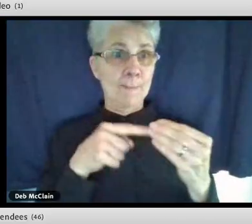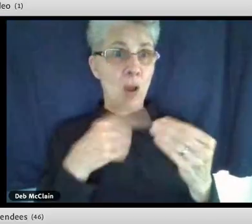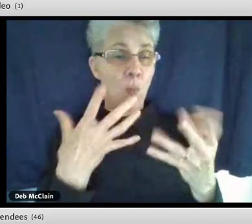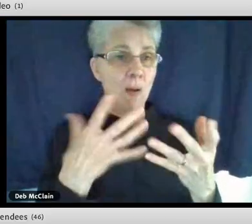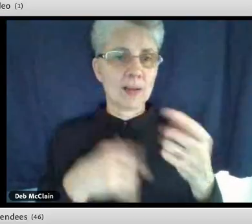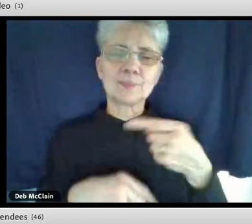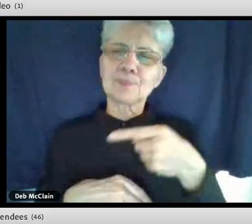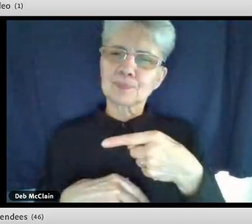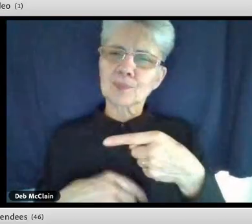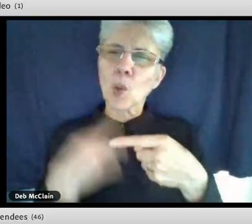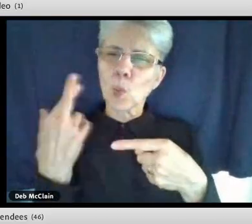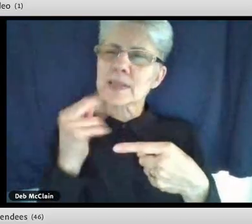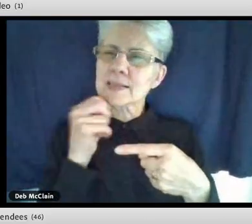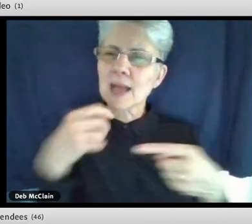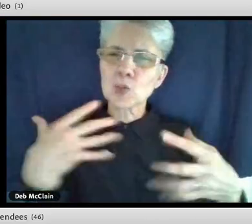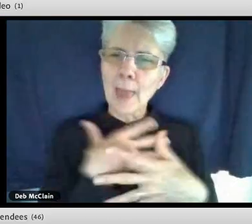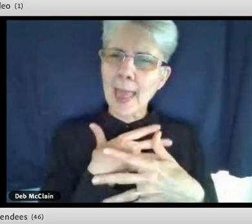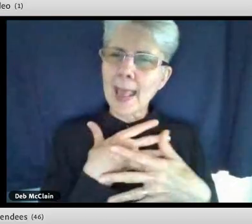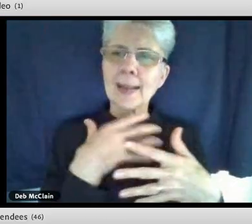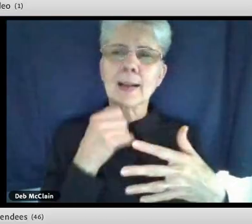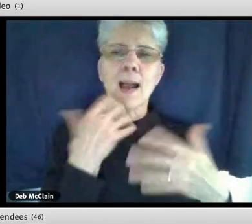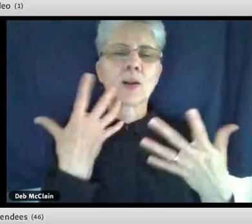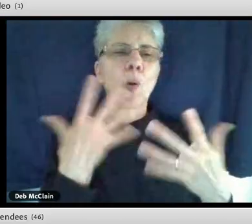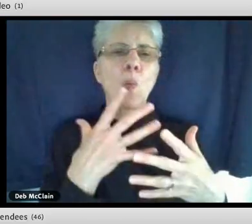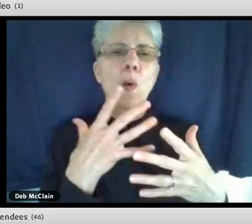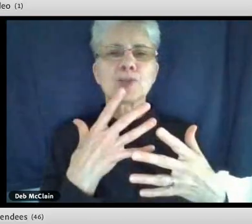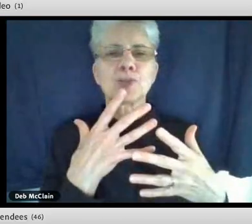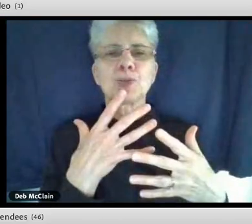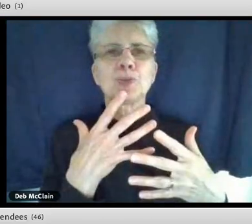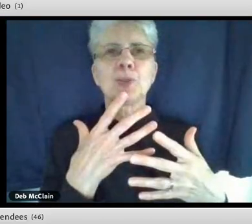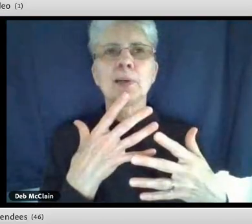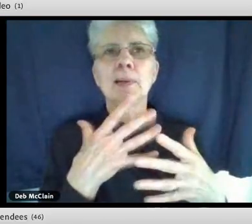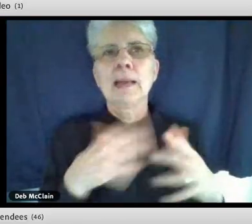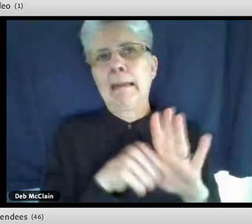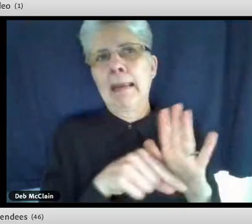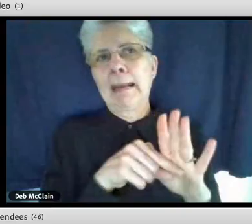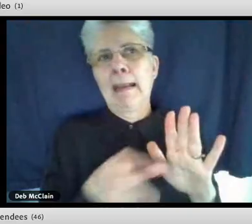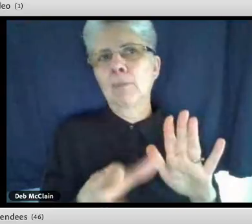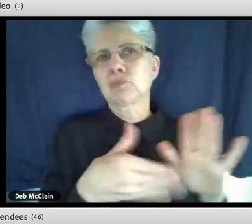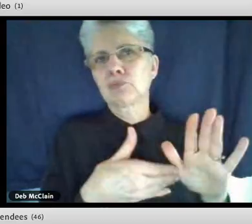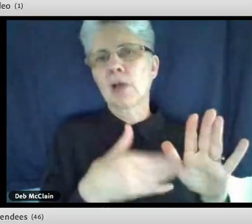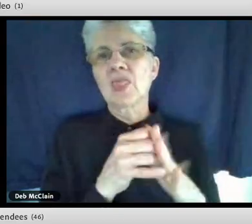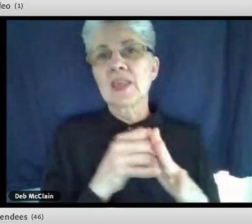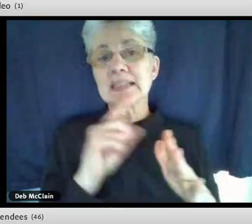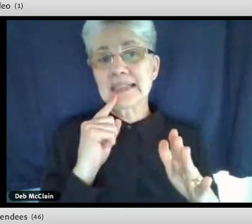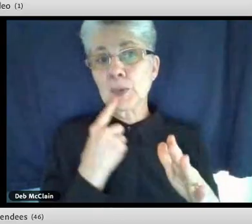I don't want to understate how serious this virus is, but I also don't want to overstate.